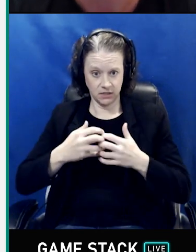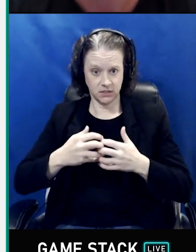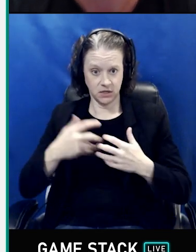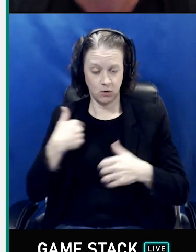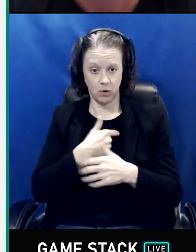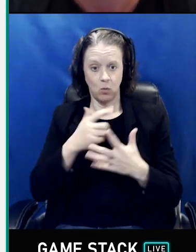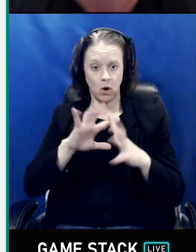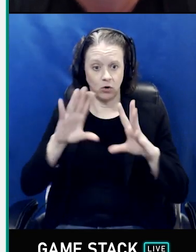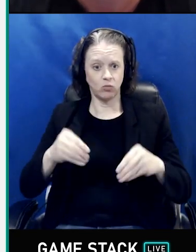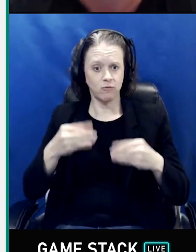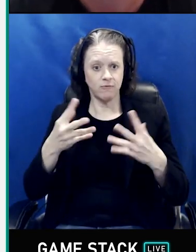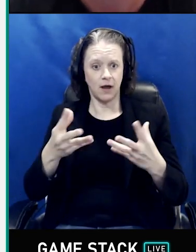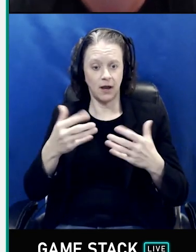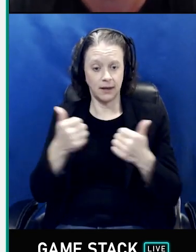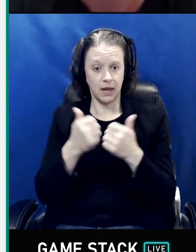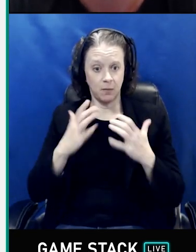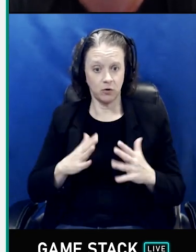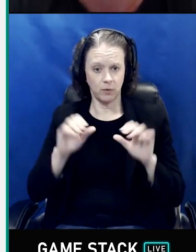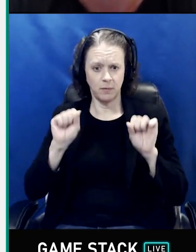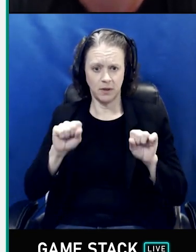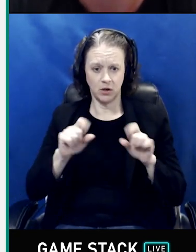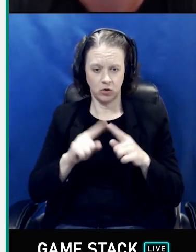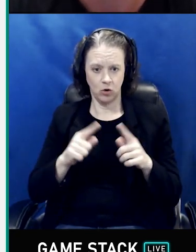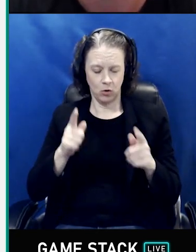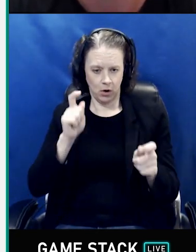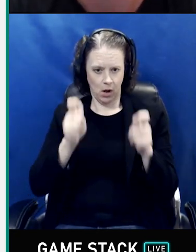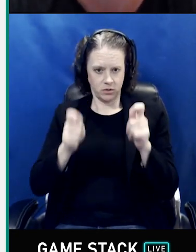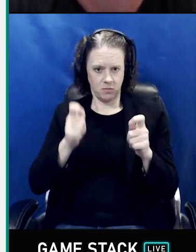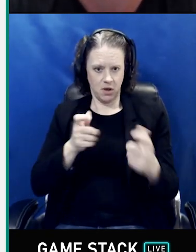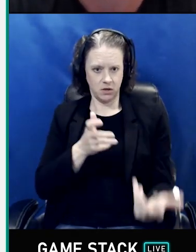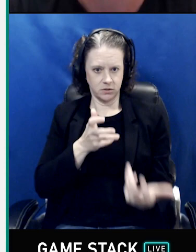the ability to customize their controls based on what feels best for them.